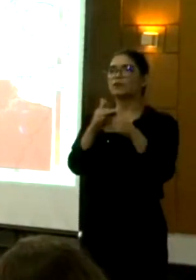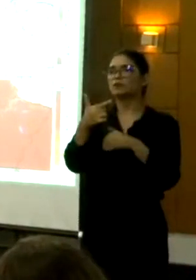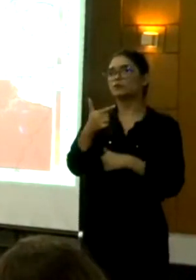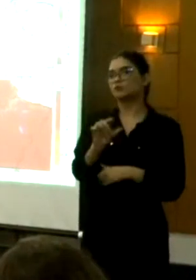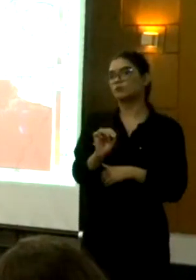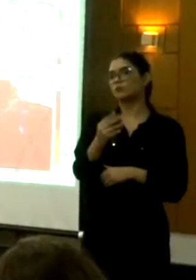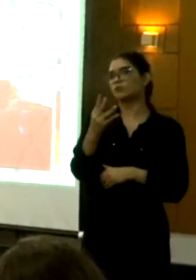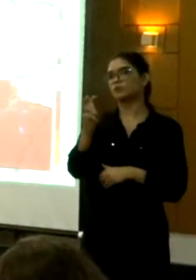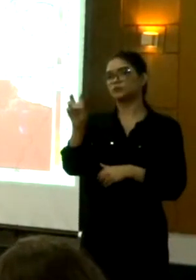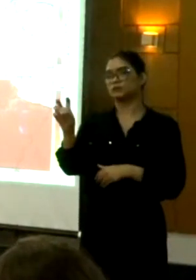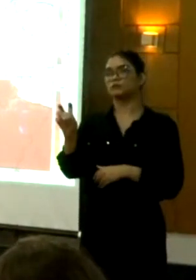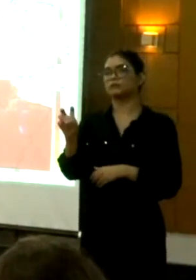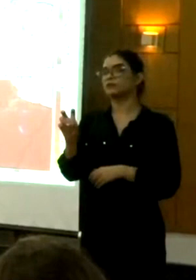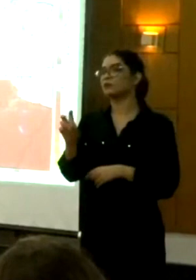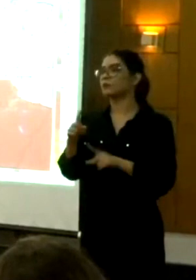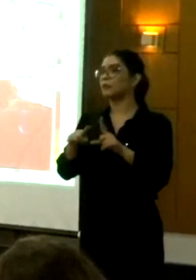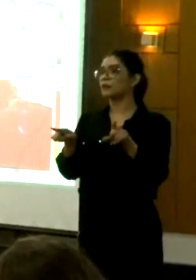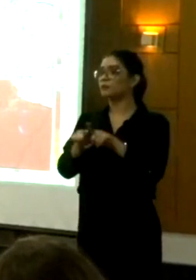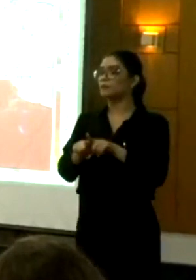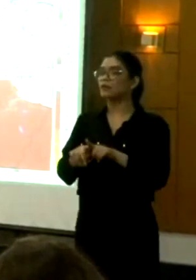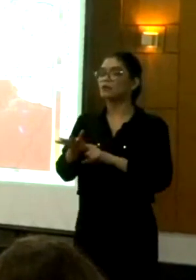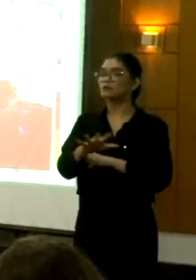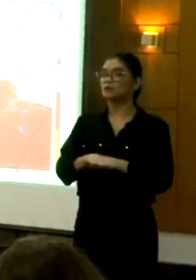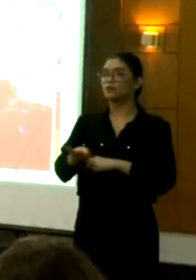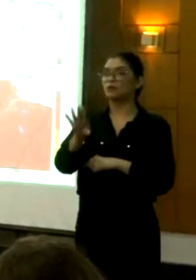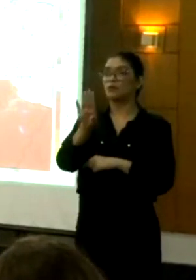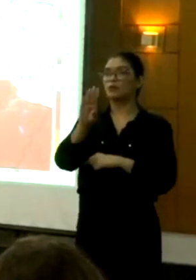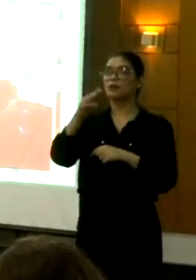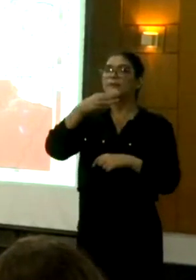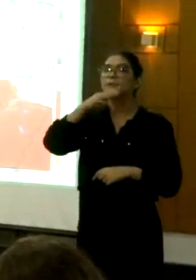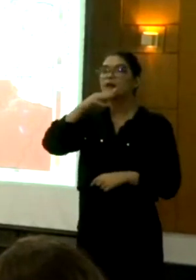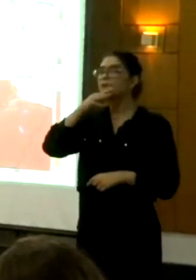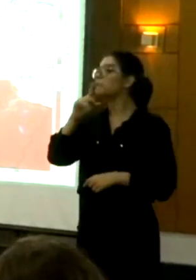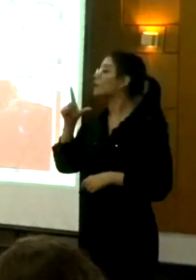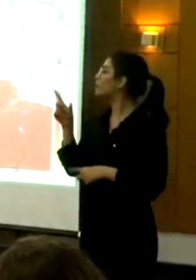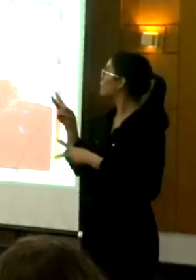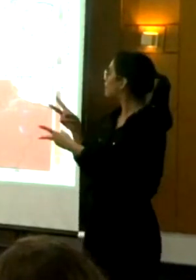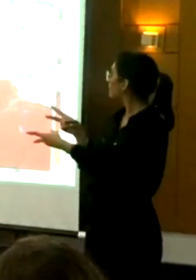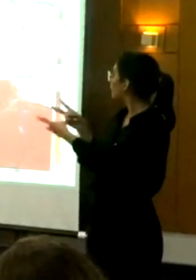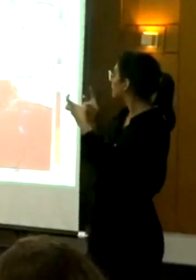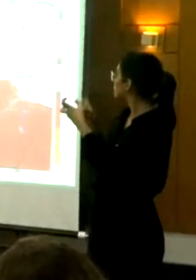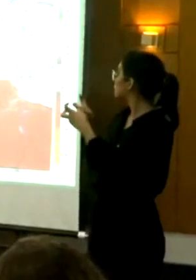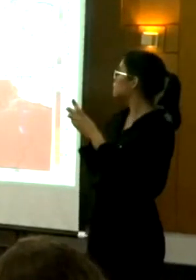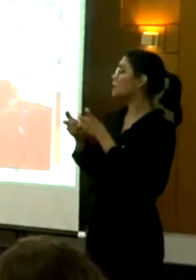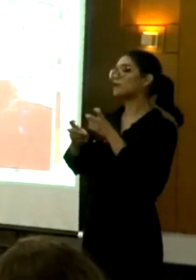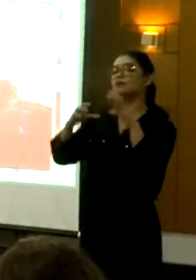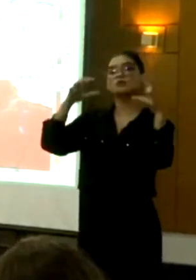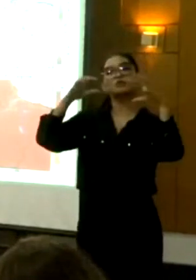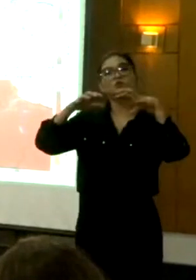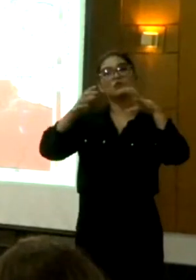, but the Marabá region also has a strong sign of an increase in rainfall during the rainy season,